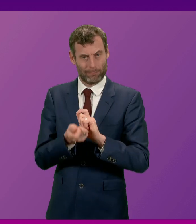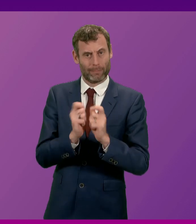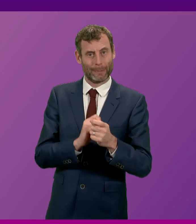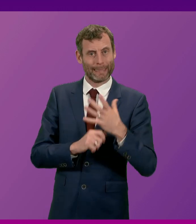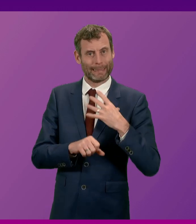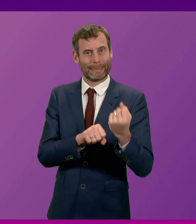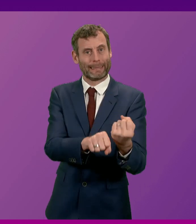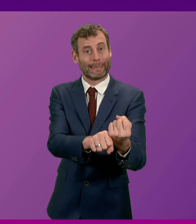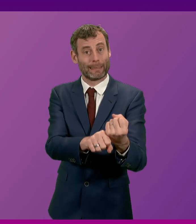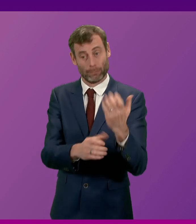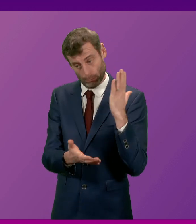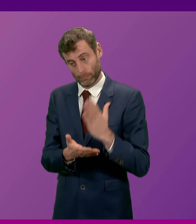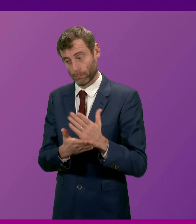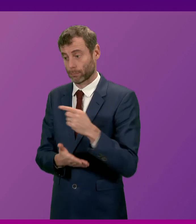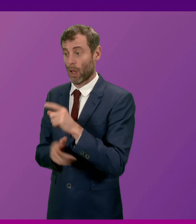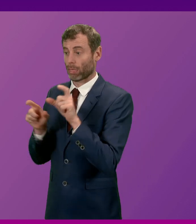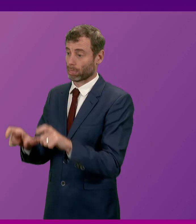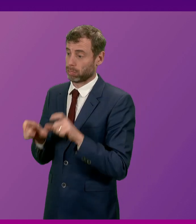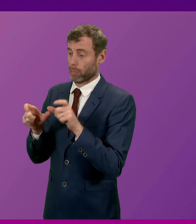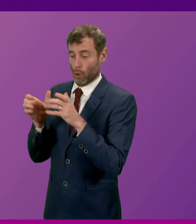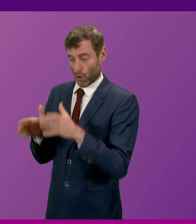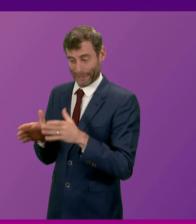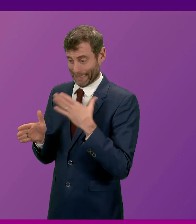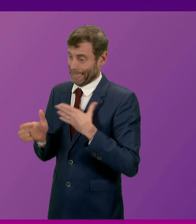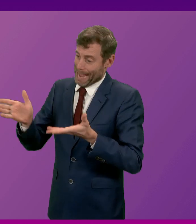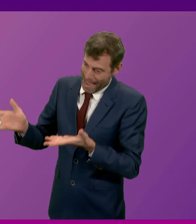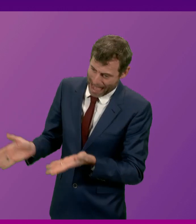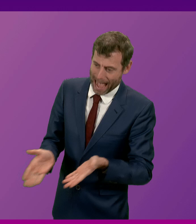discharge is by doing exactly what he invites me to do, which is to provide